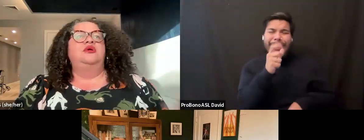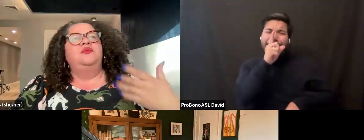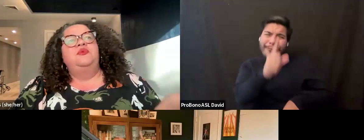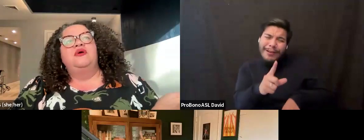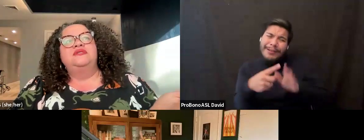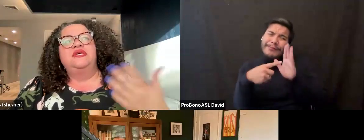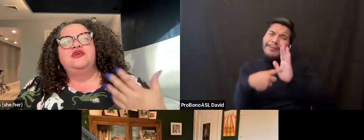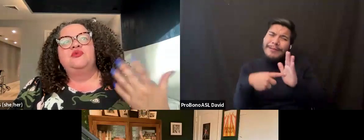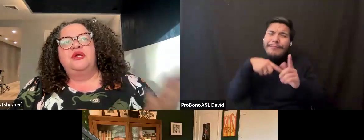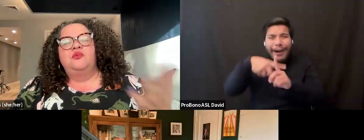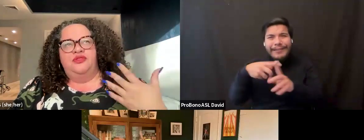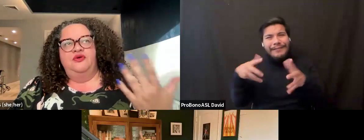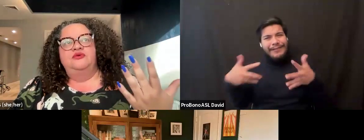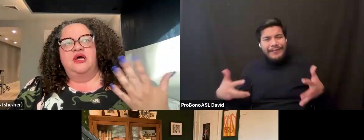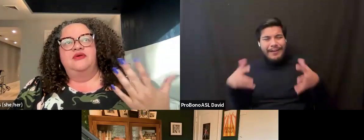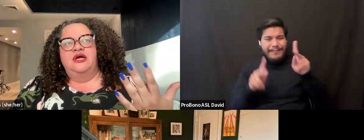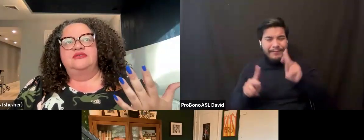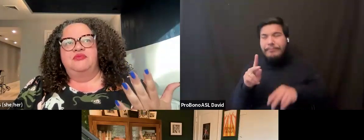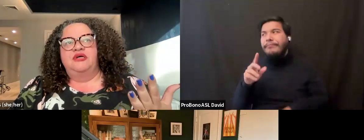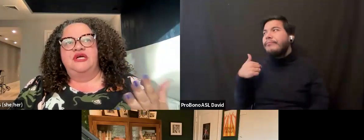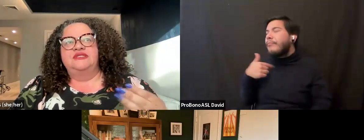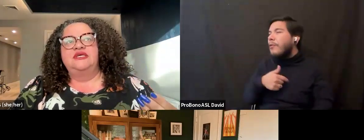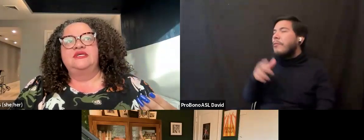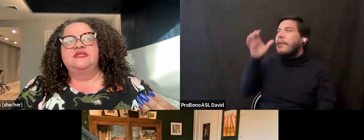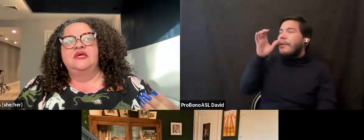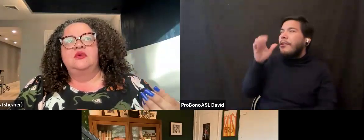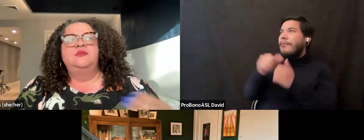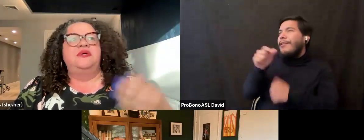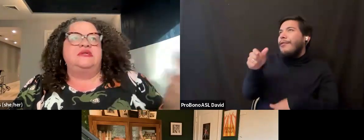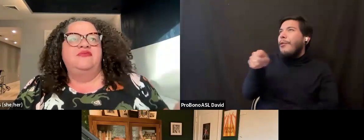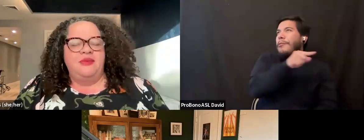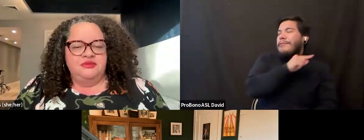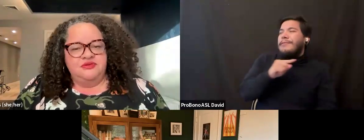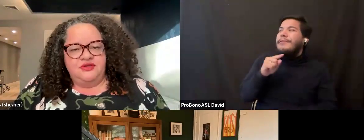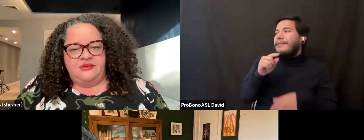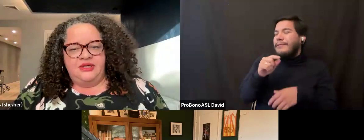Well, and what we always hear with those other kinds of projects is, well, but some fat people do feel that way,